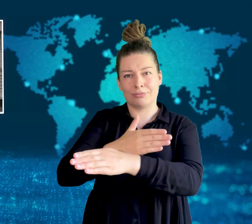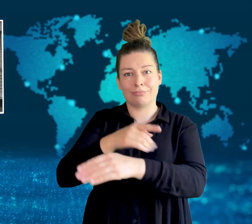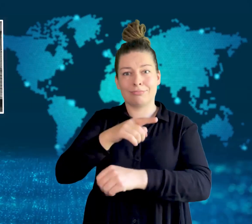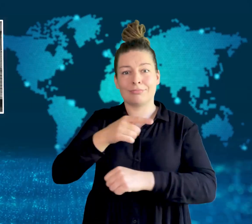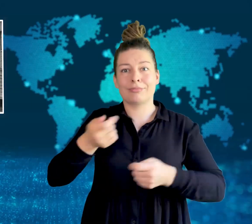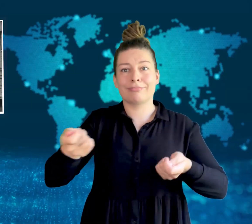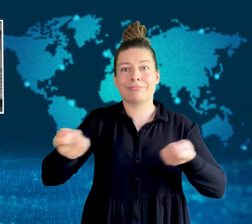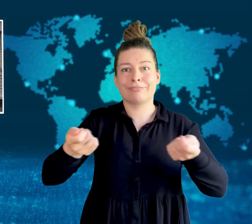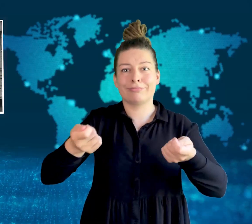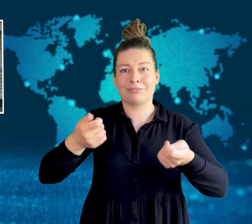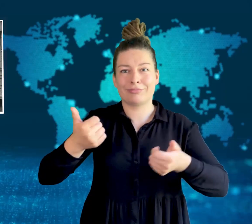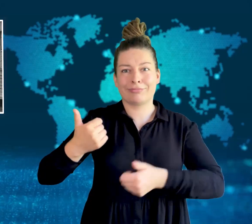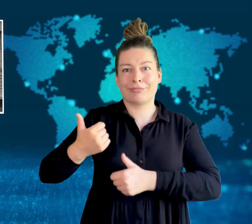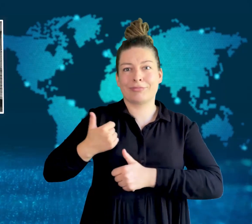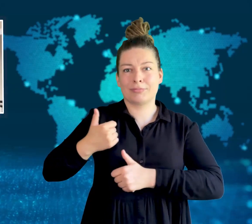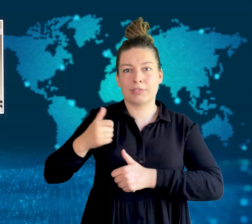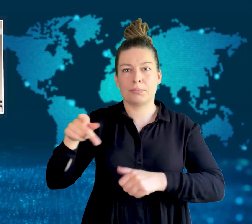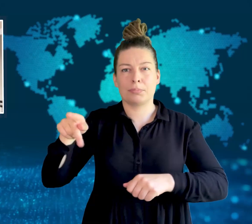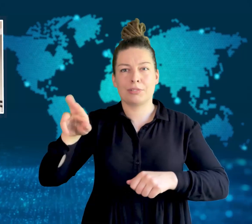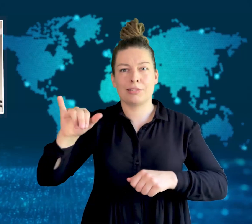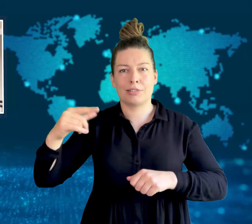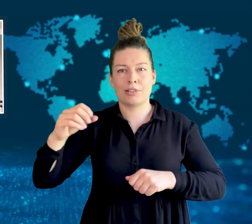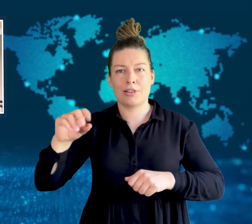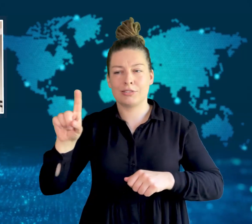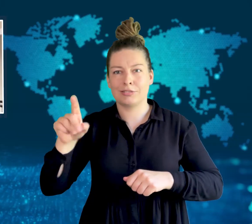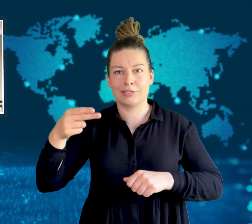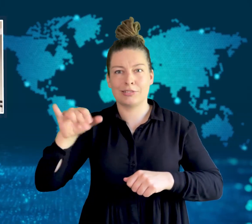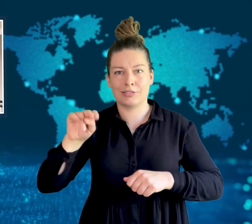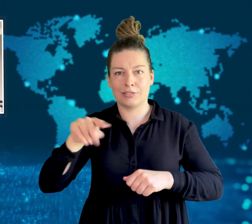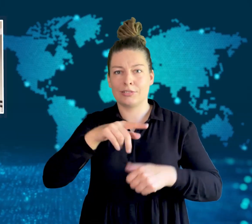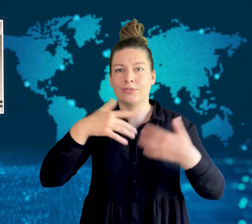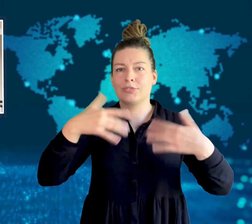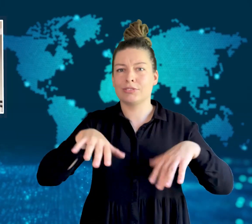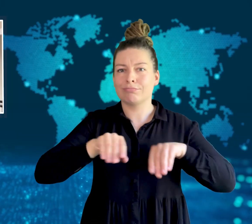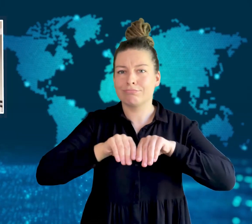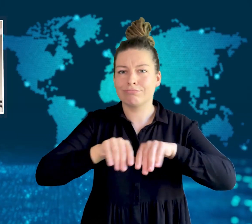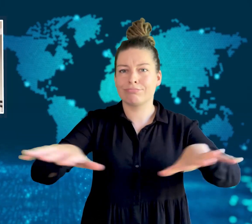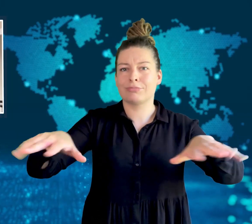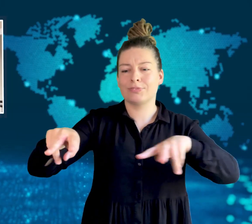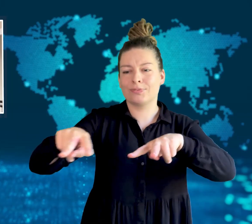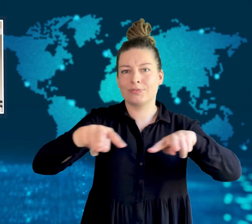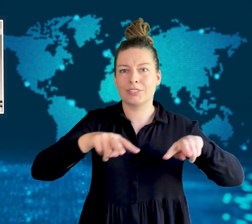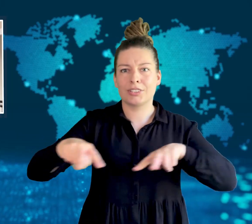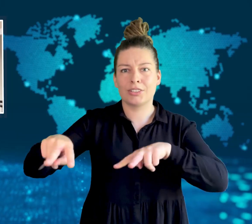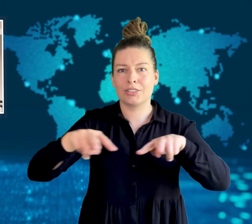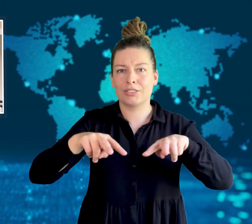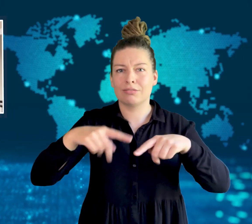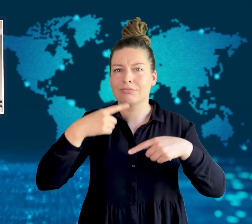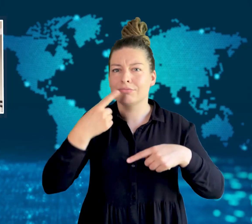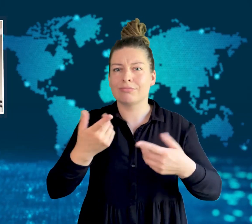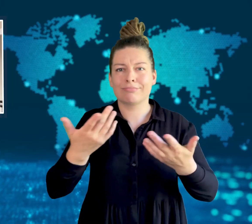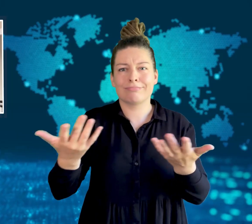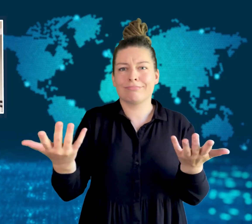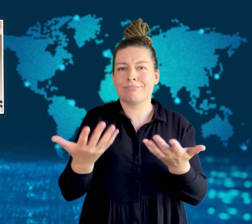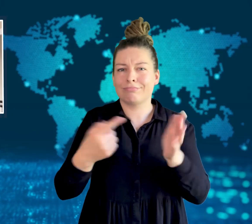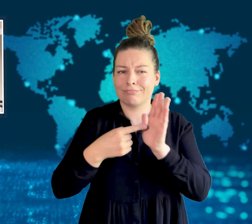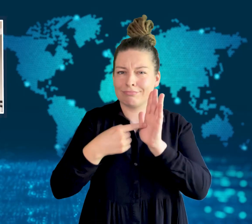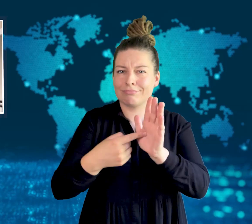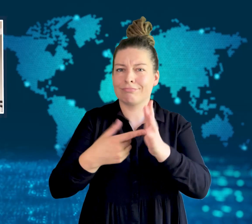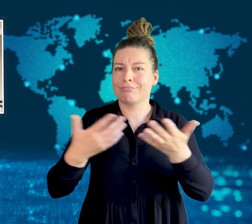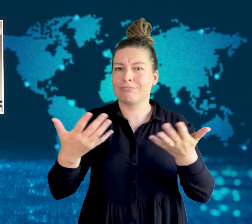opposition to the invasion, saying Russia had suffered much